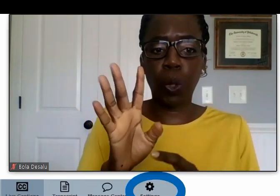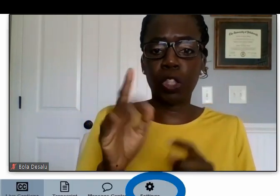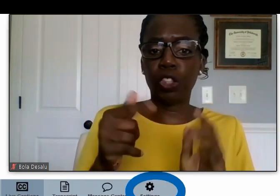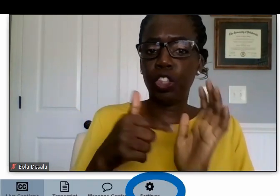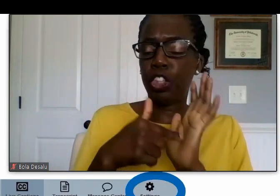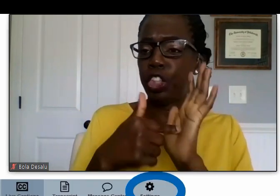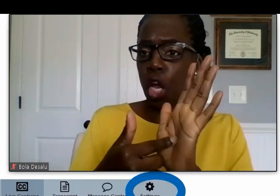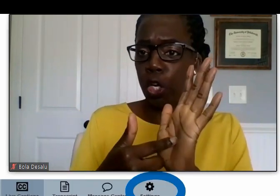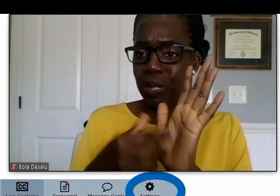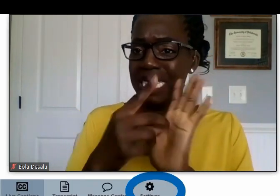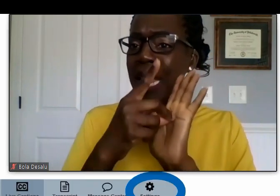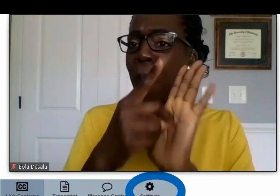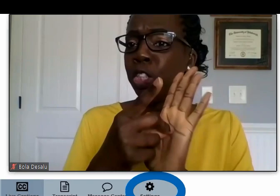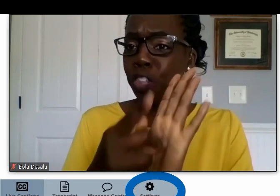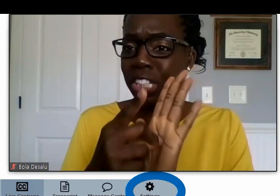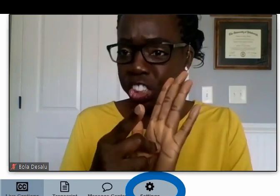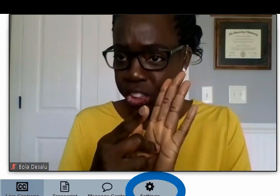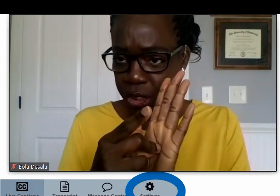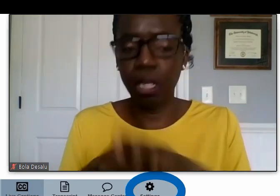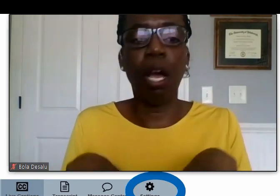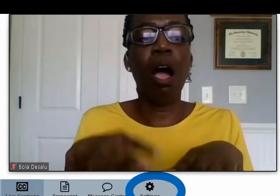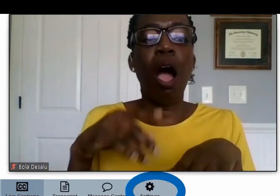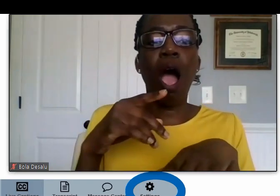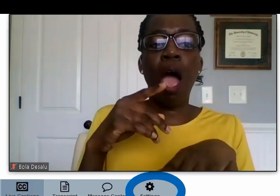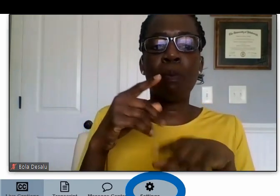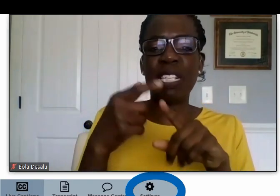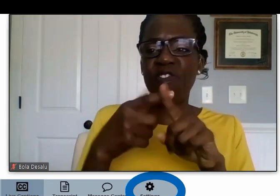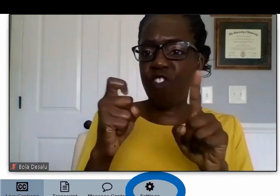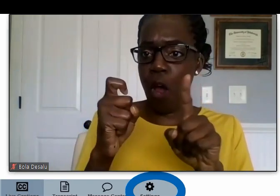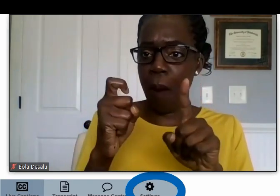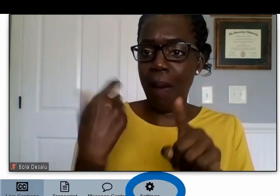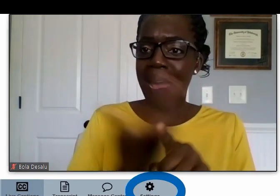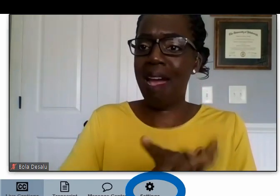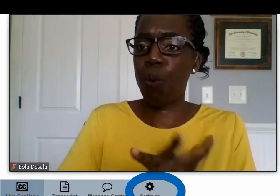Now I would like to show you a demo